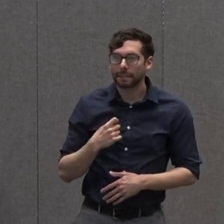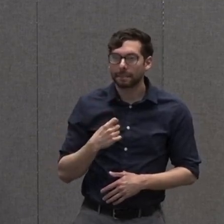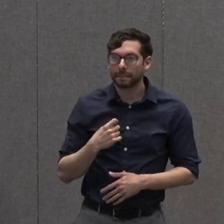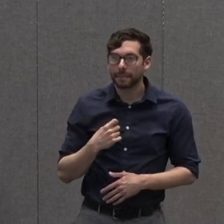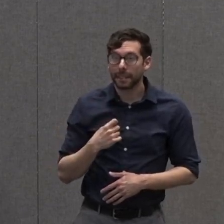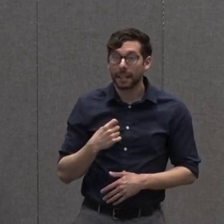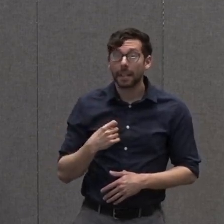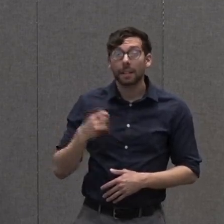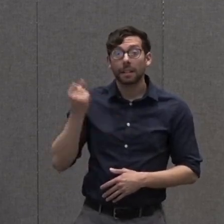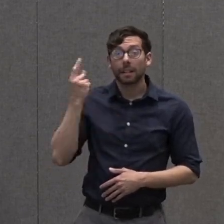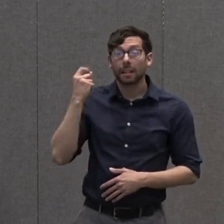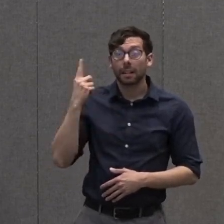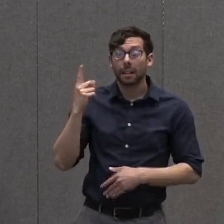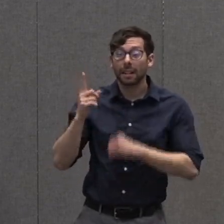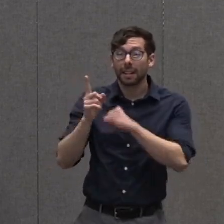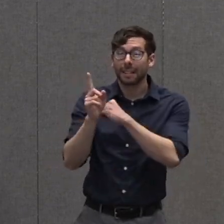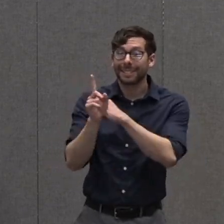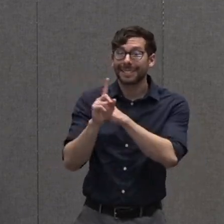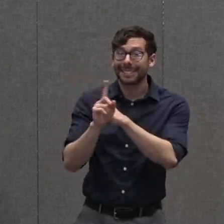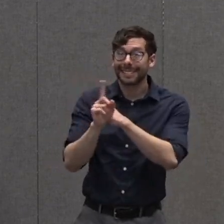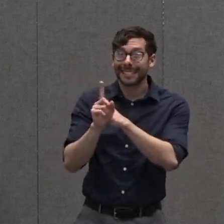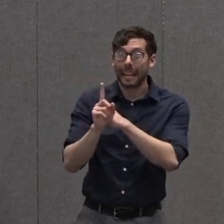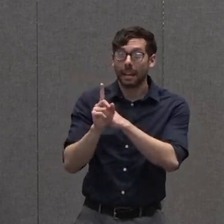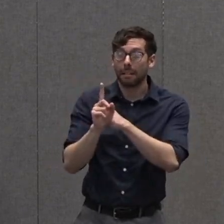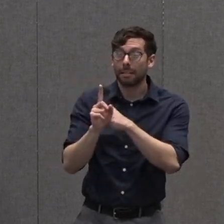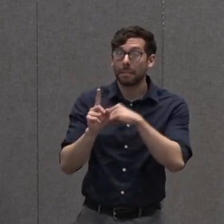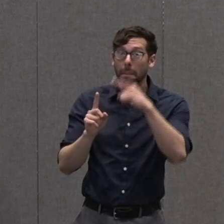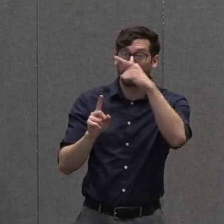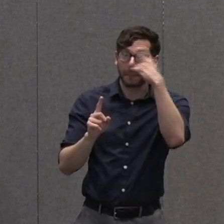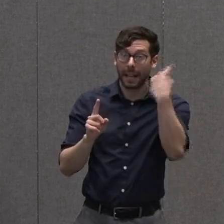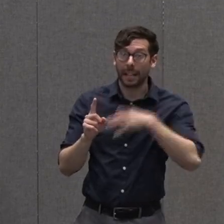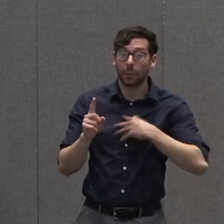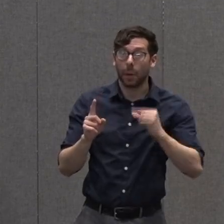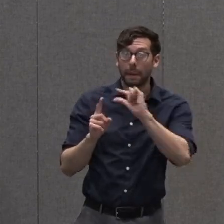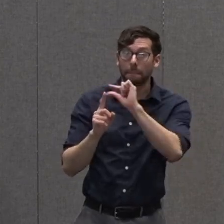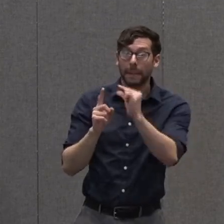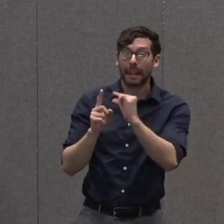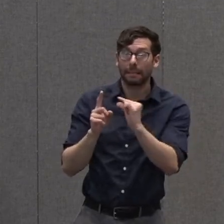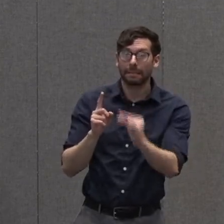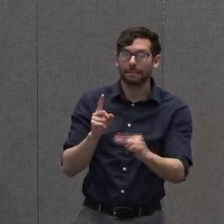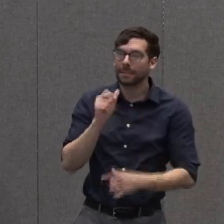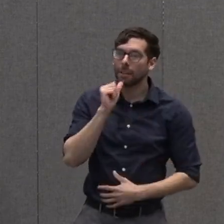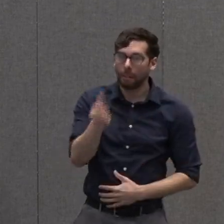is white. - She likes you Mary, I think she wants to come, and see you. One of our teachers is here taking pictures,